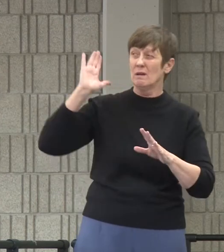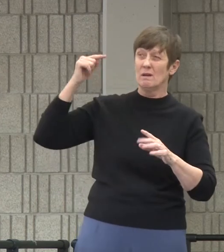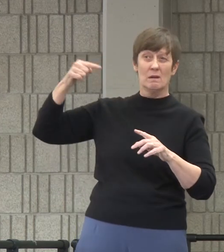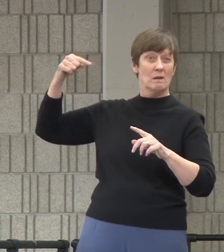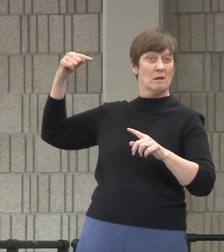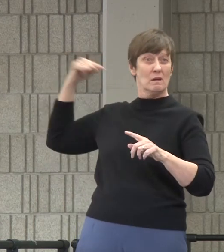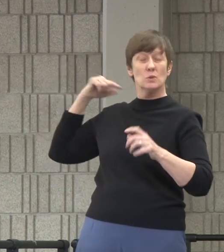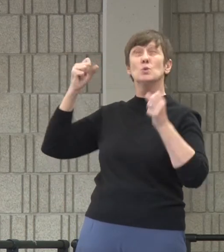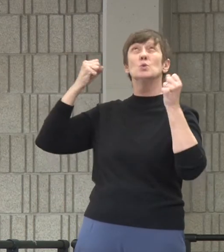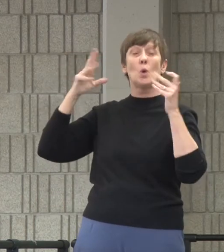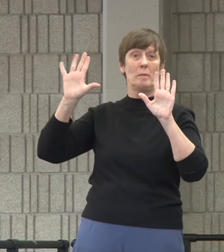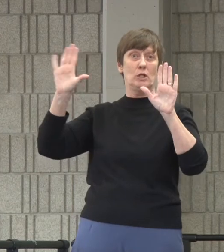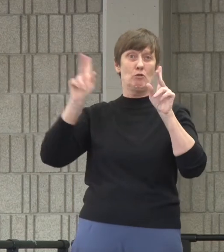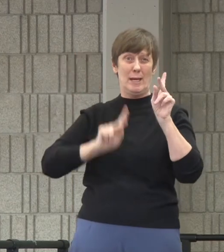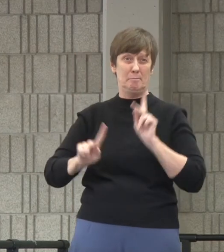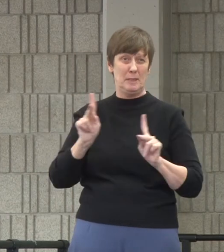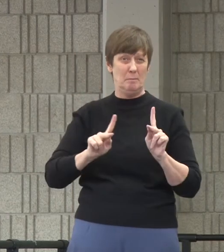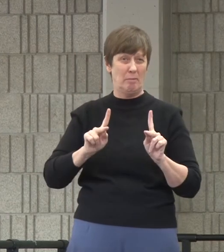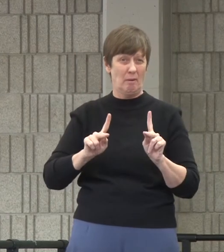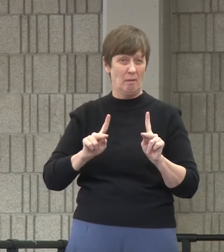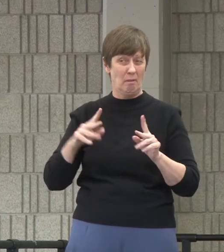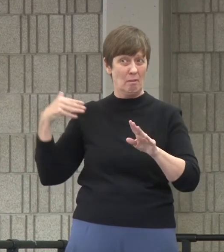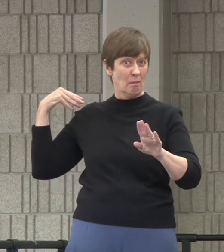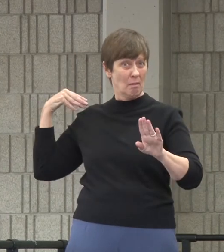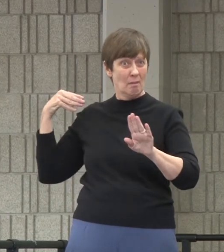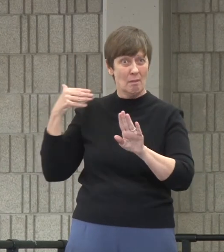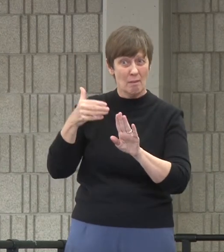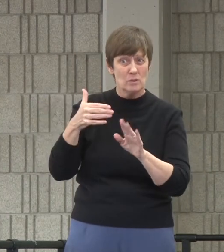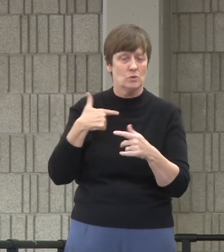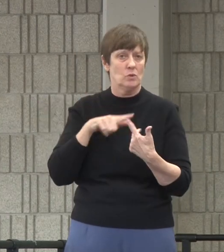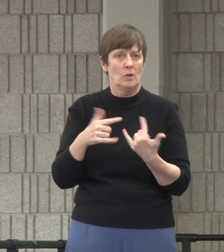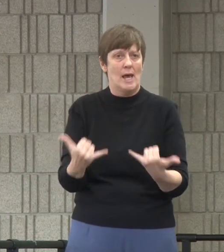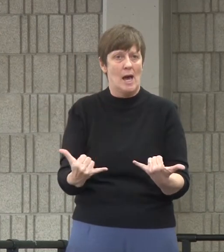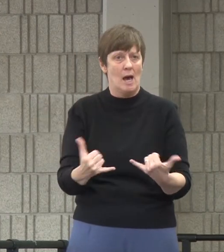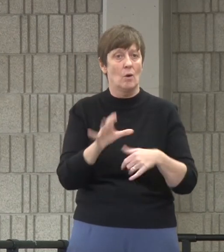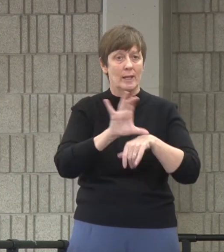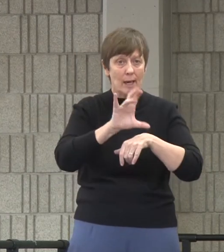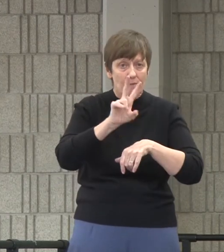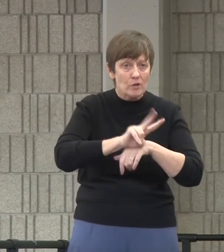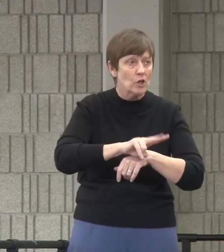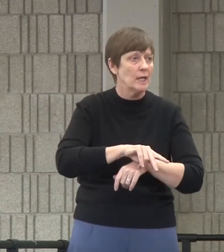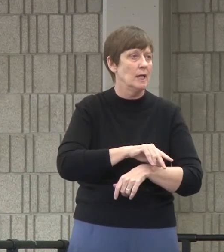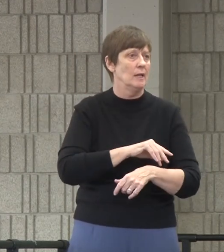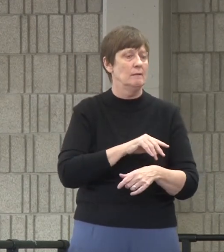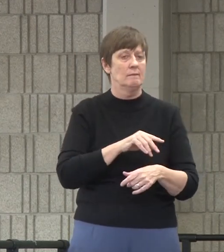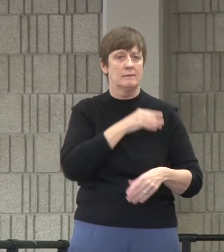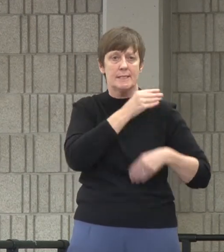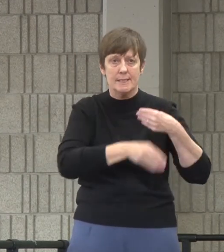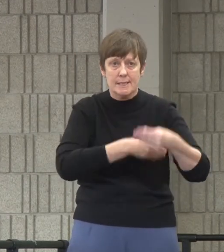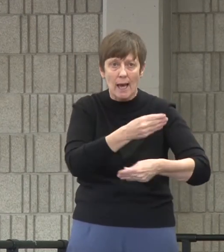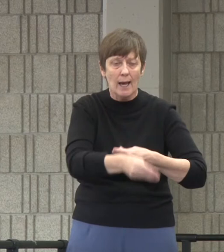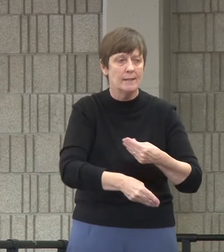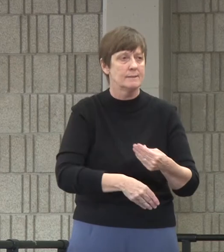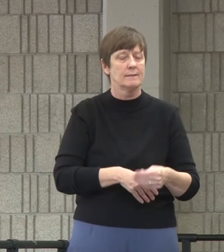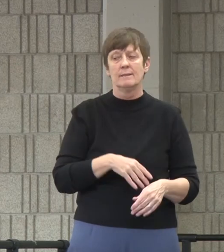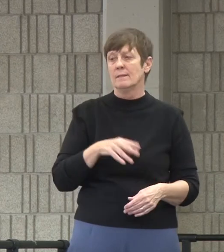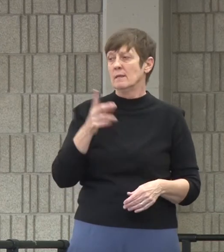Those of us in the room of Cape Verdean decent we stand on the shoulders like Dr. Bruce Rose